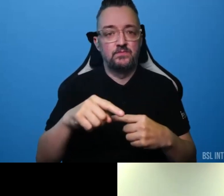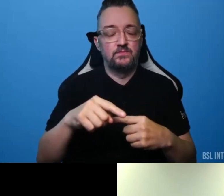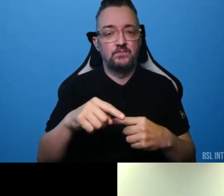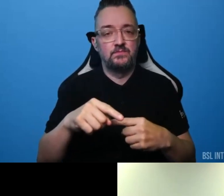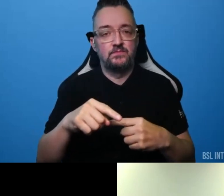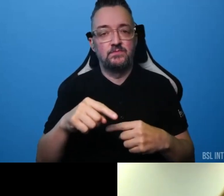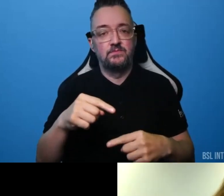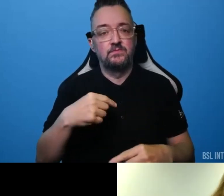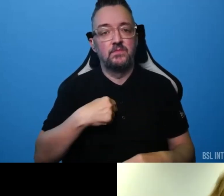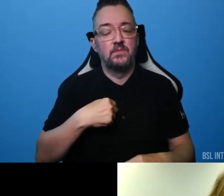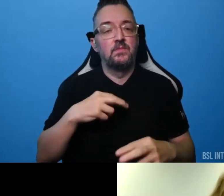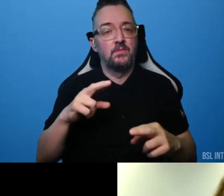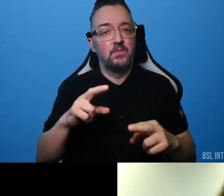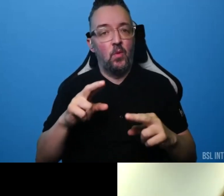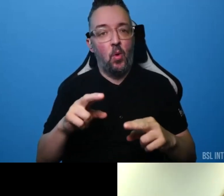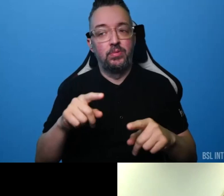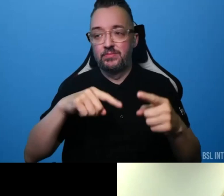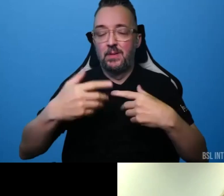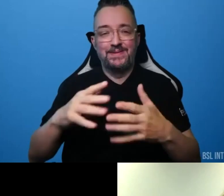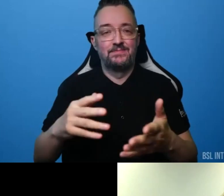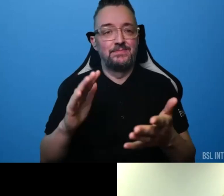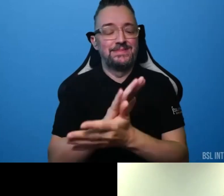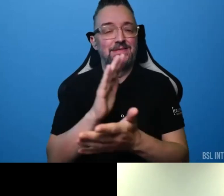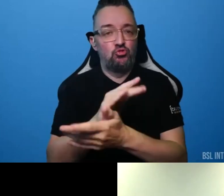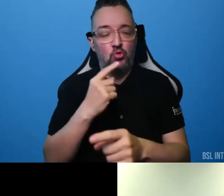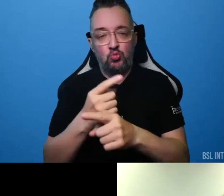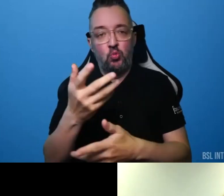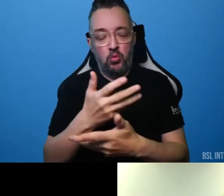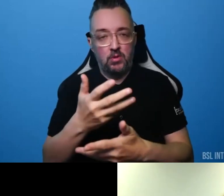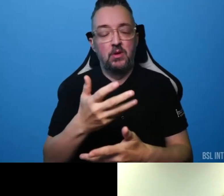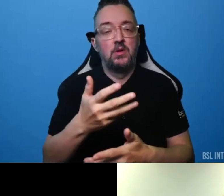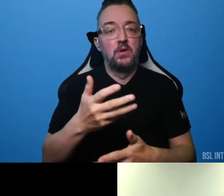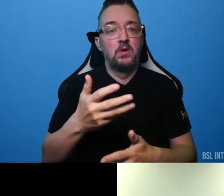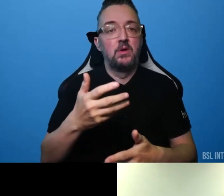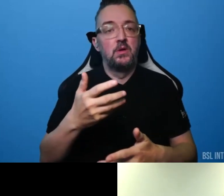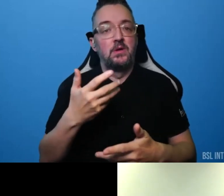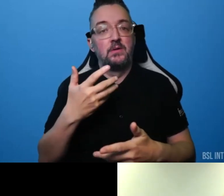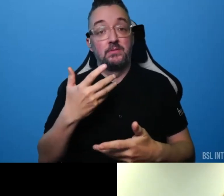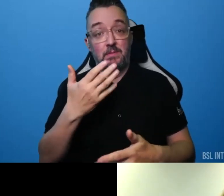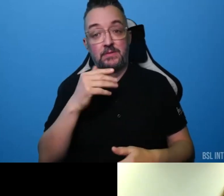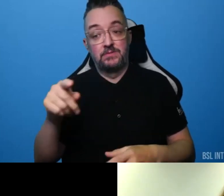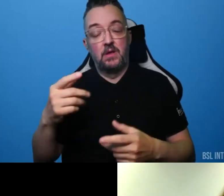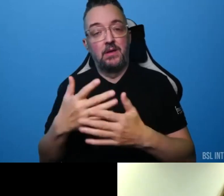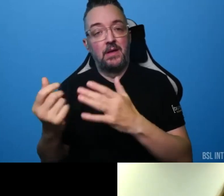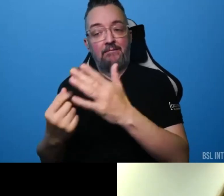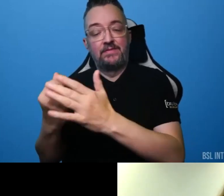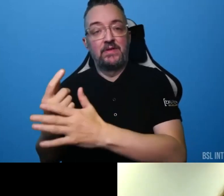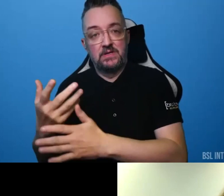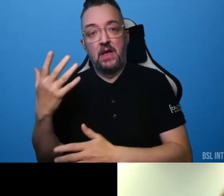We really really hope that everyone has enjoyed the talk this afternoon. Please do have a look out for all the other events that we've got coming up.